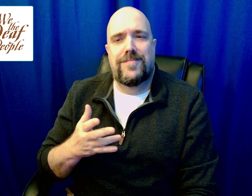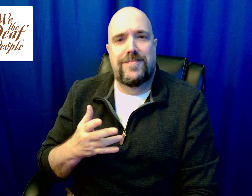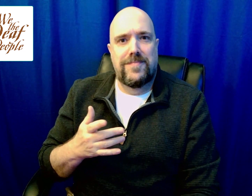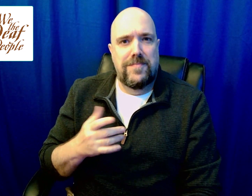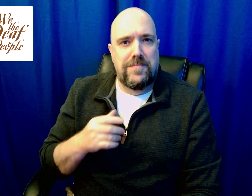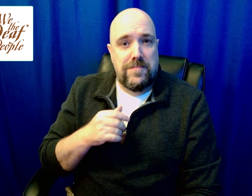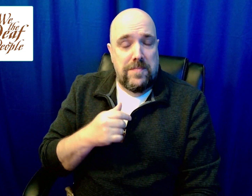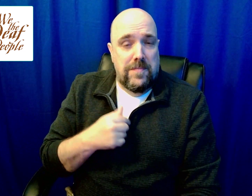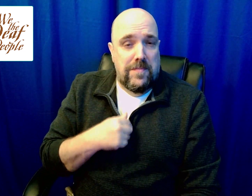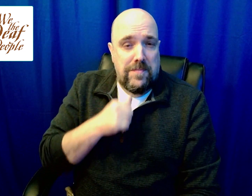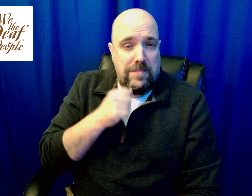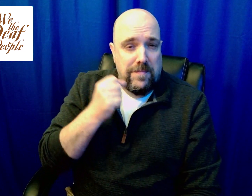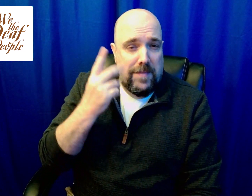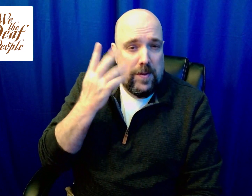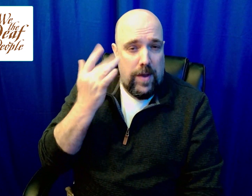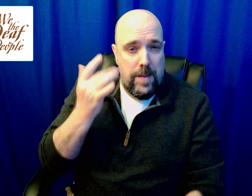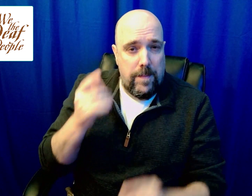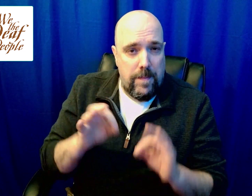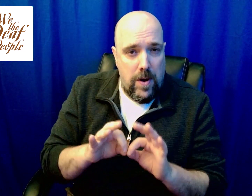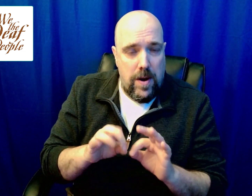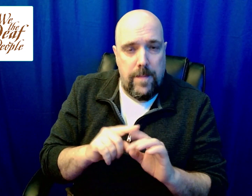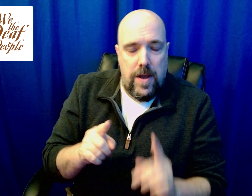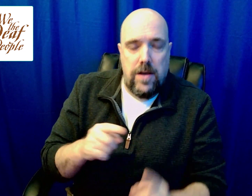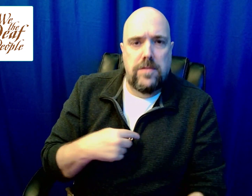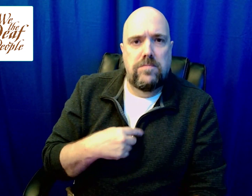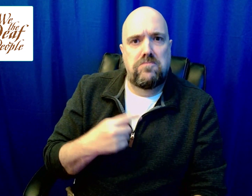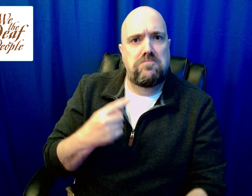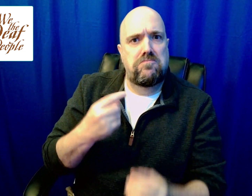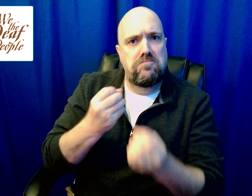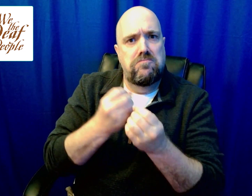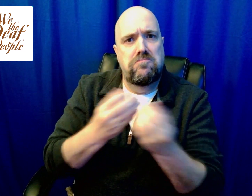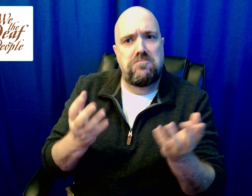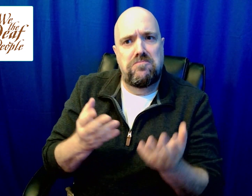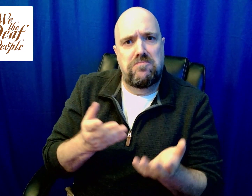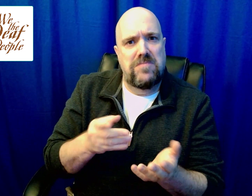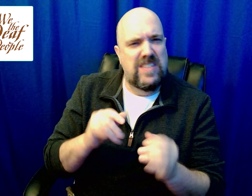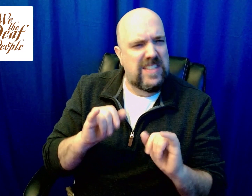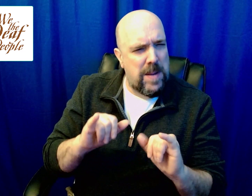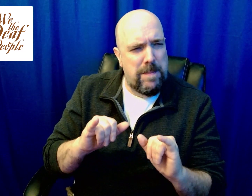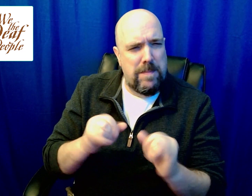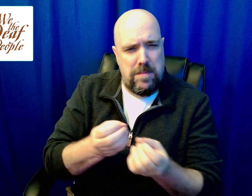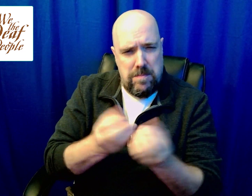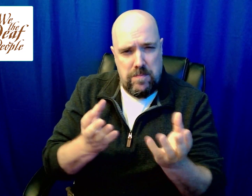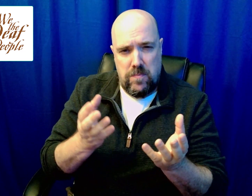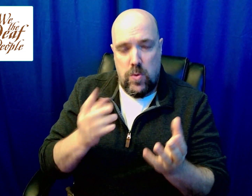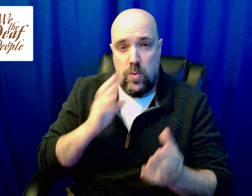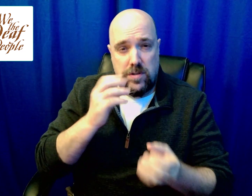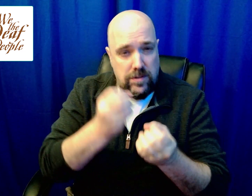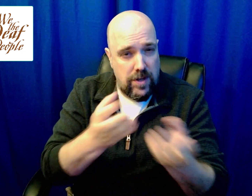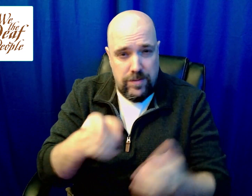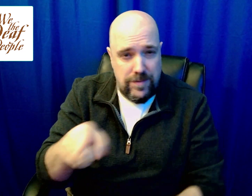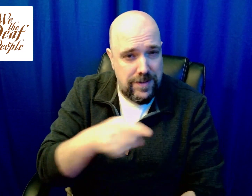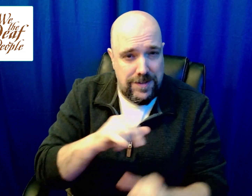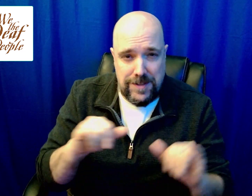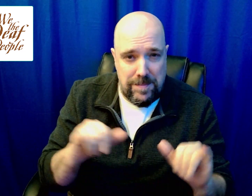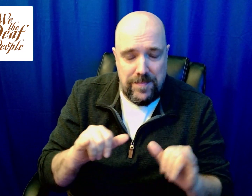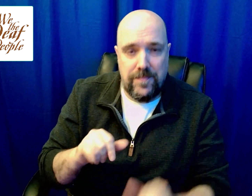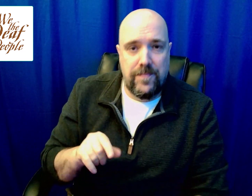I don't understand why it is important. But I will tell you the same message I will tell you.